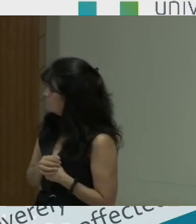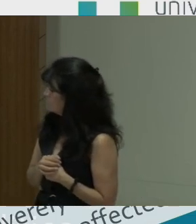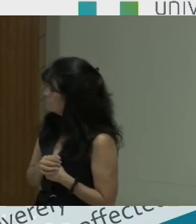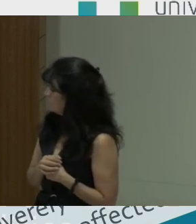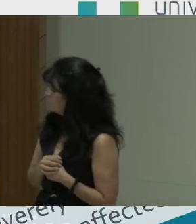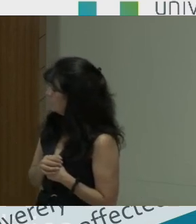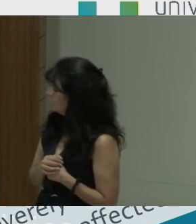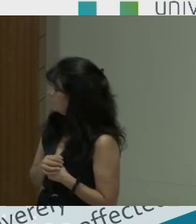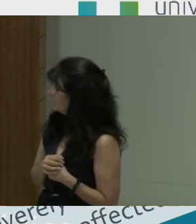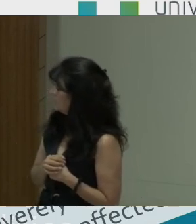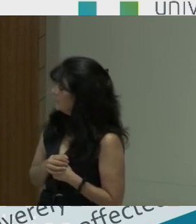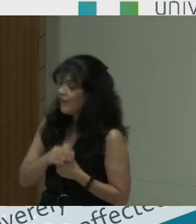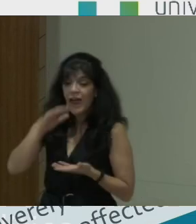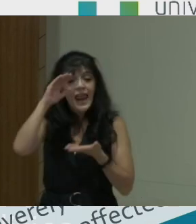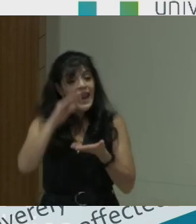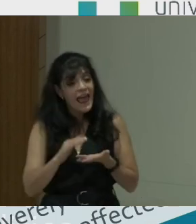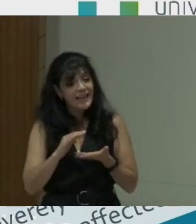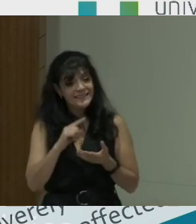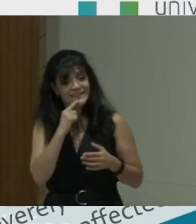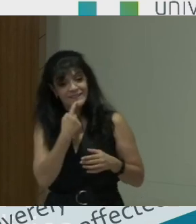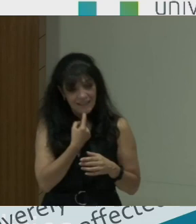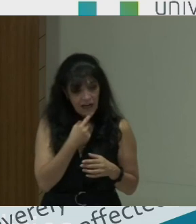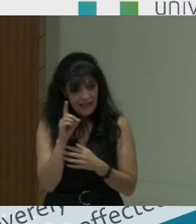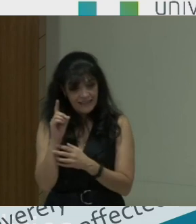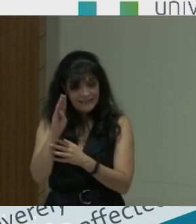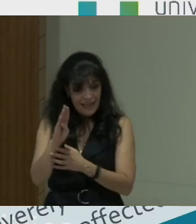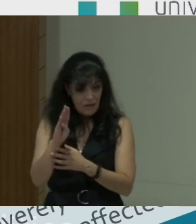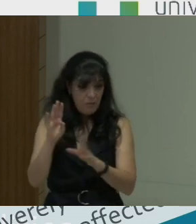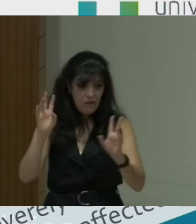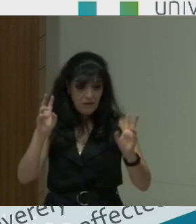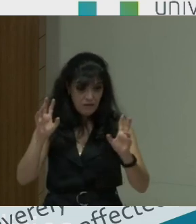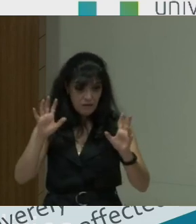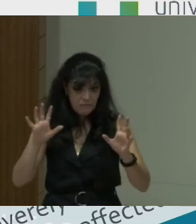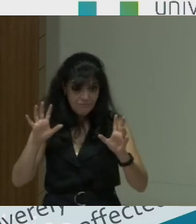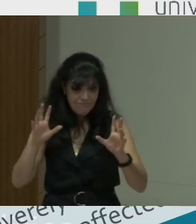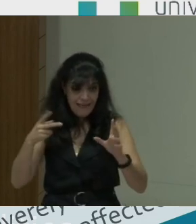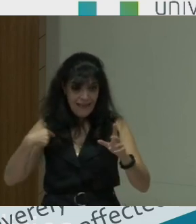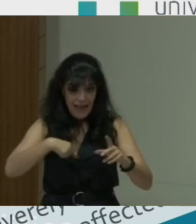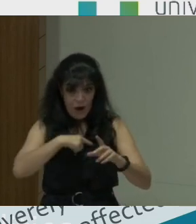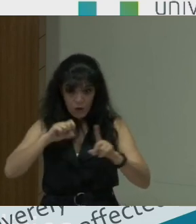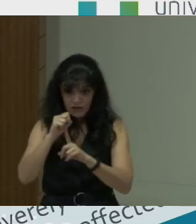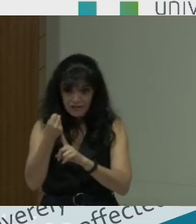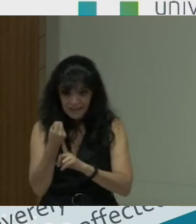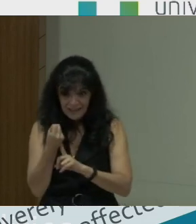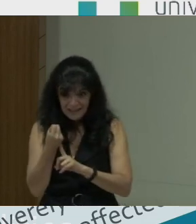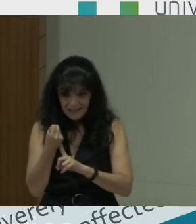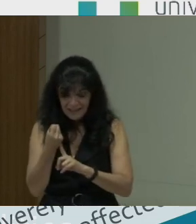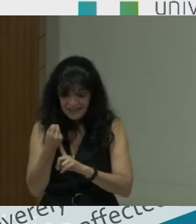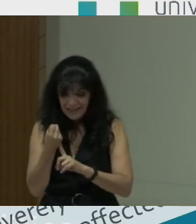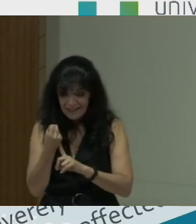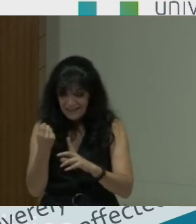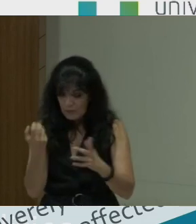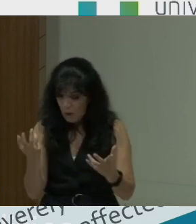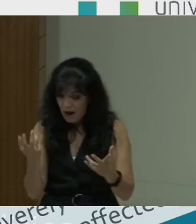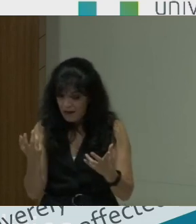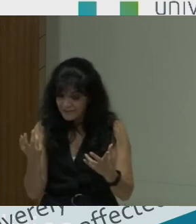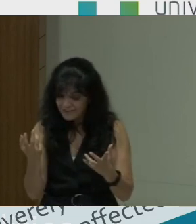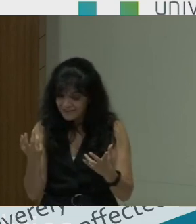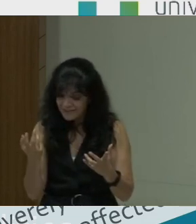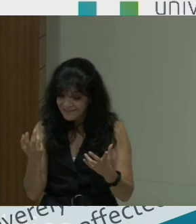the less severely disabled with respect to participation in our society are the children